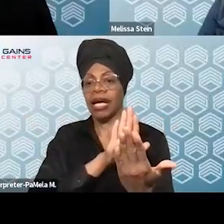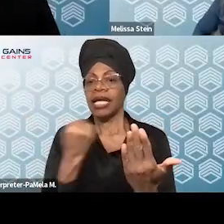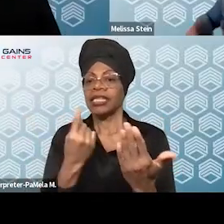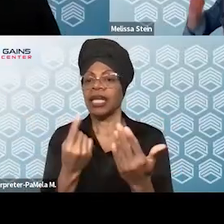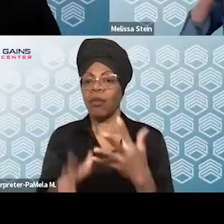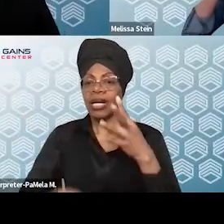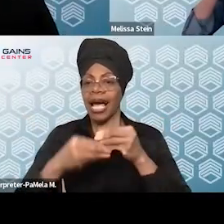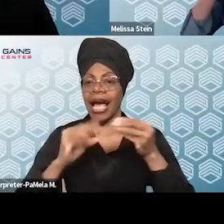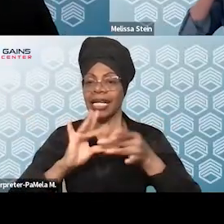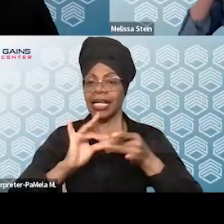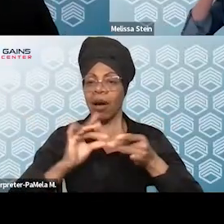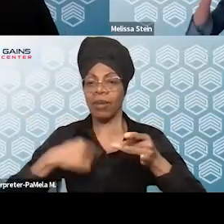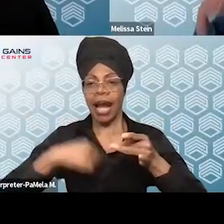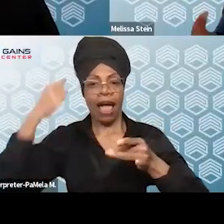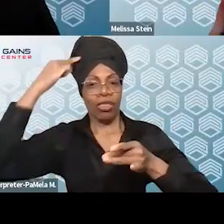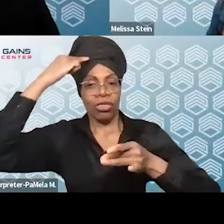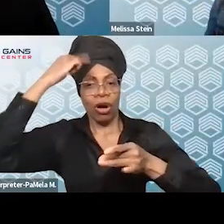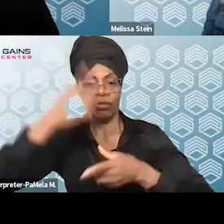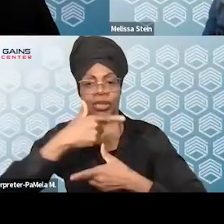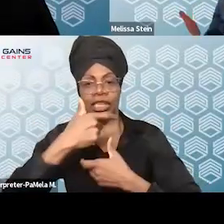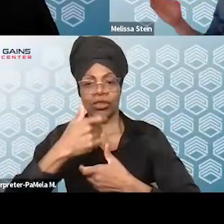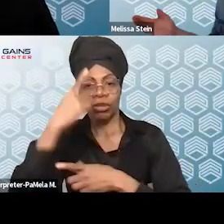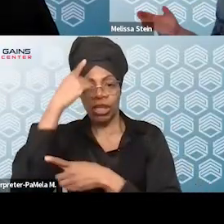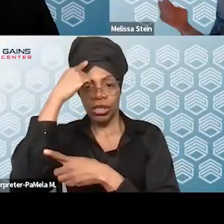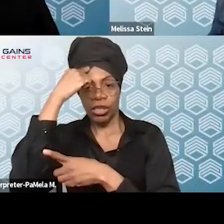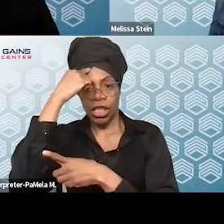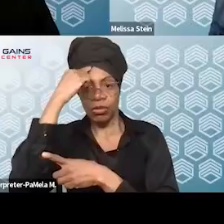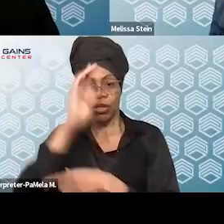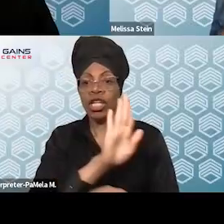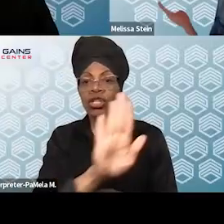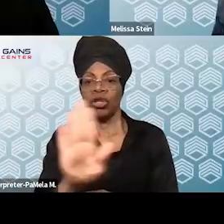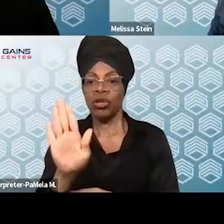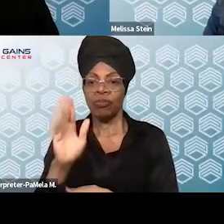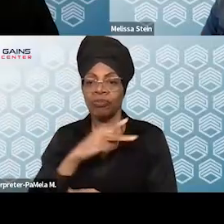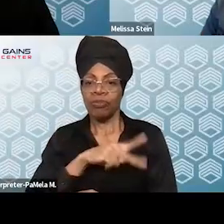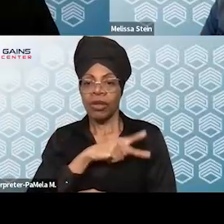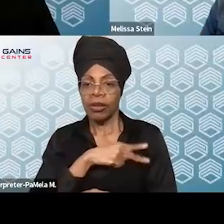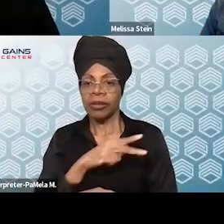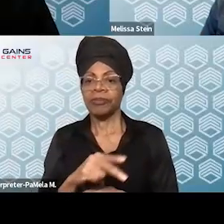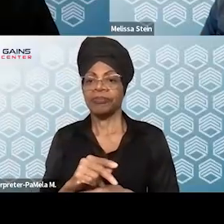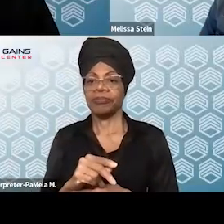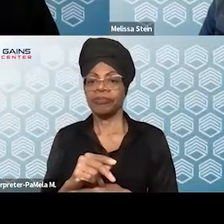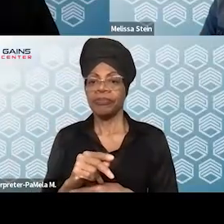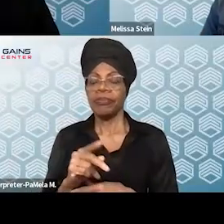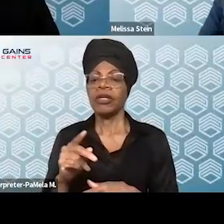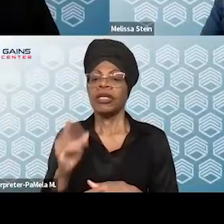that I thought was really interesting, and I thought, considering your personal journey you described at the beginning of this webinar,